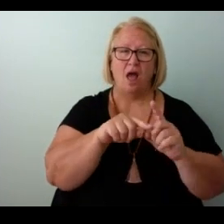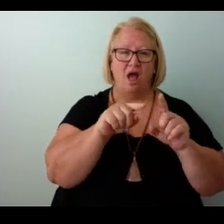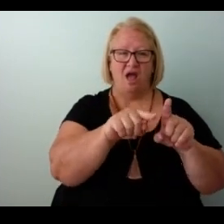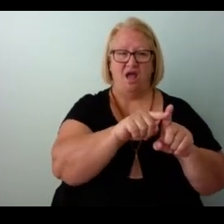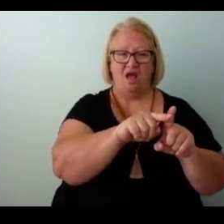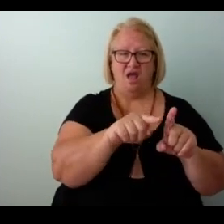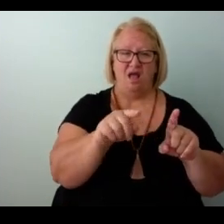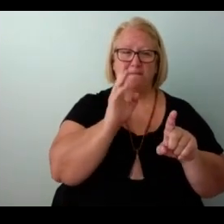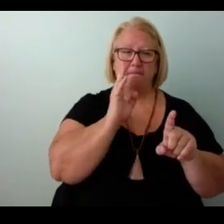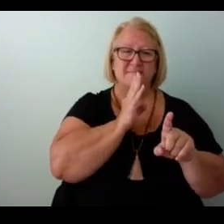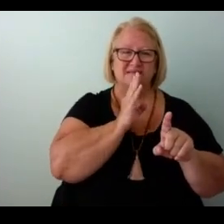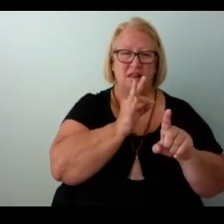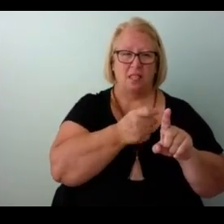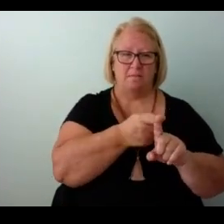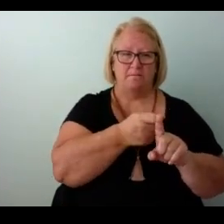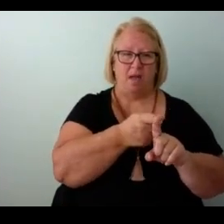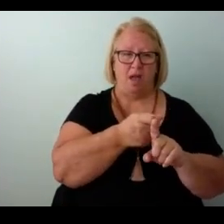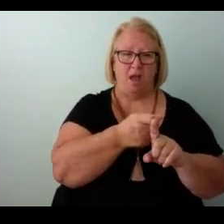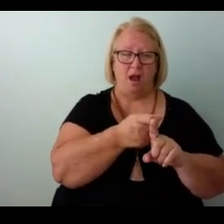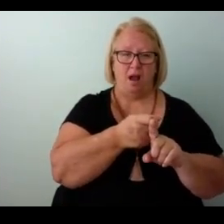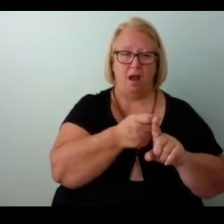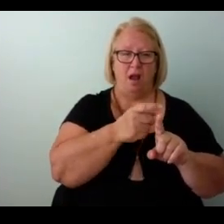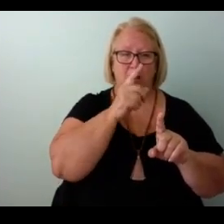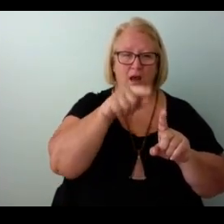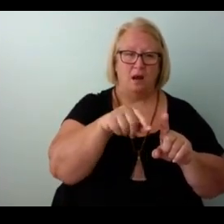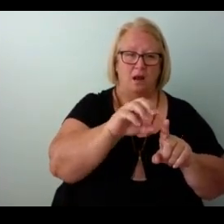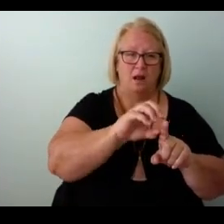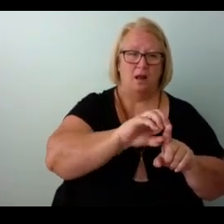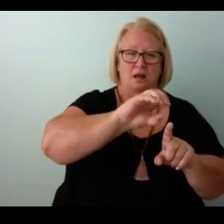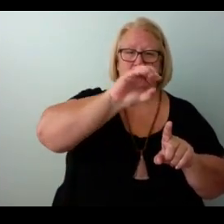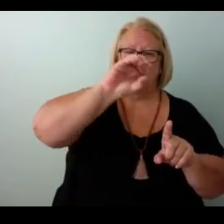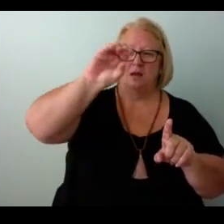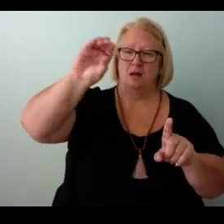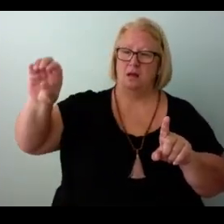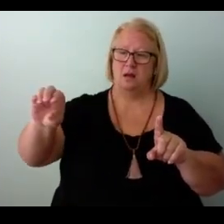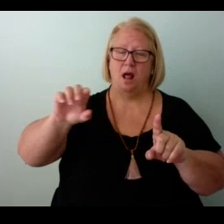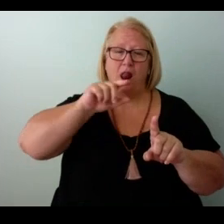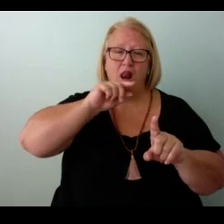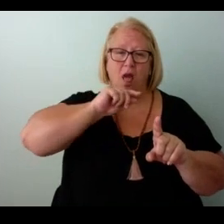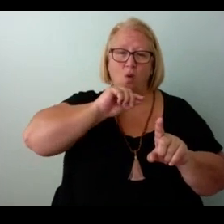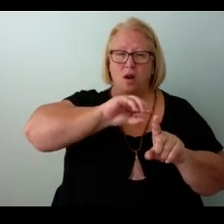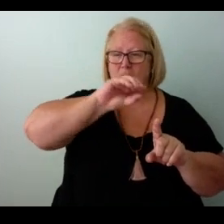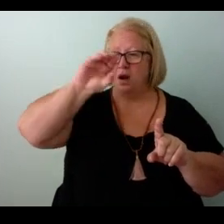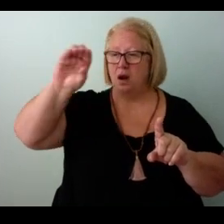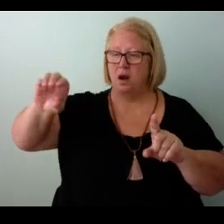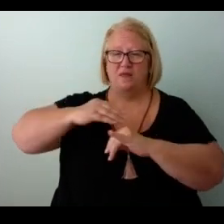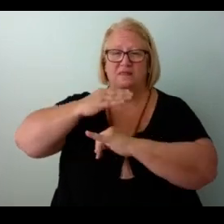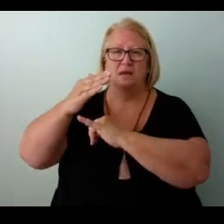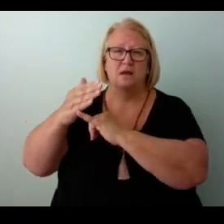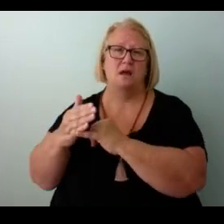if we can show after some time we've reduced payments that we can meet the new payments.